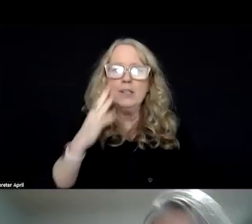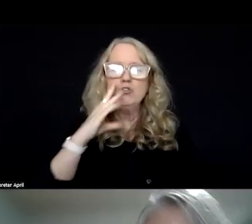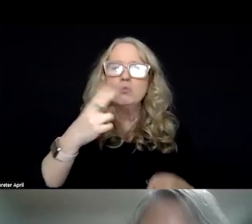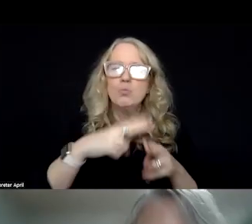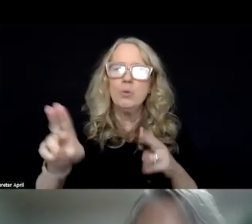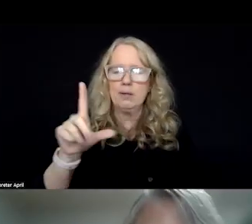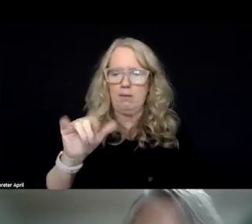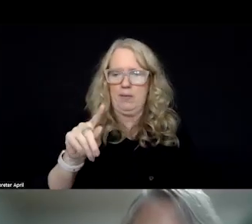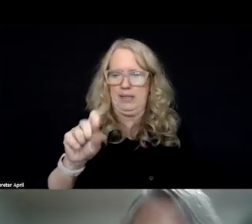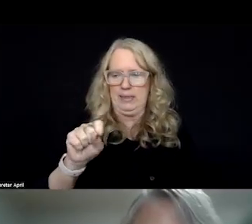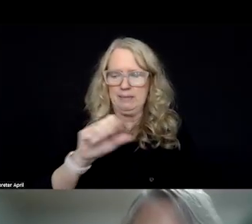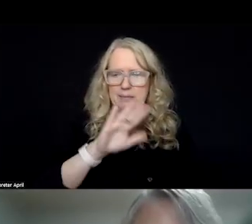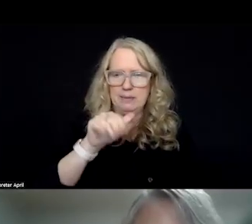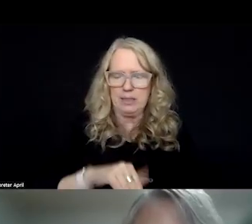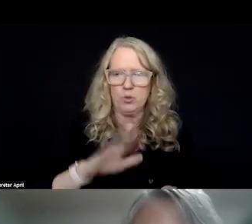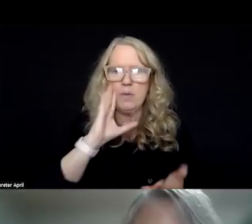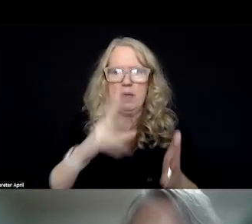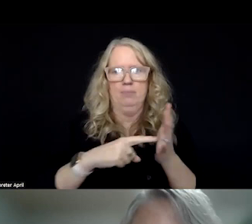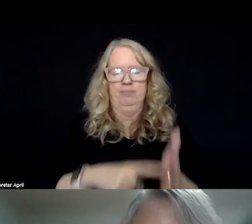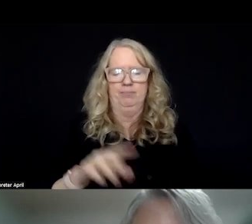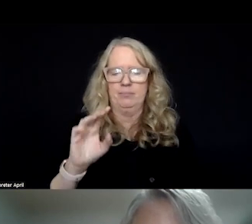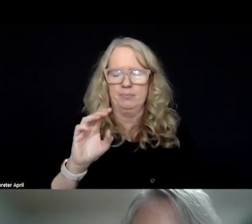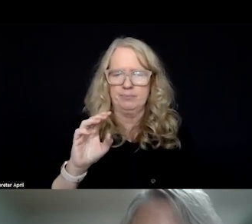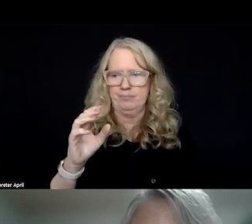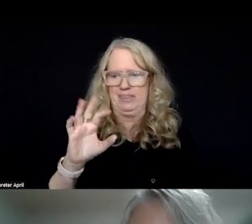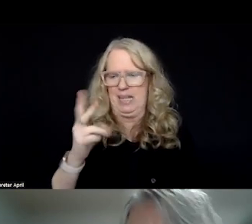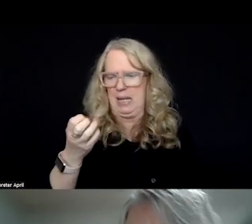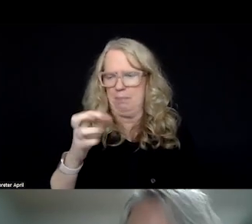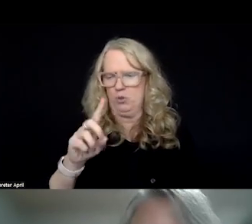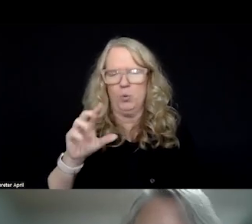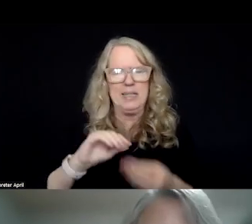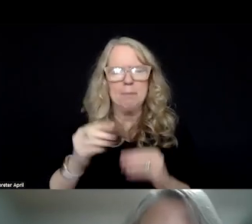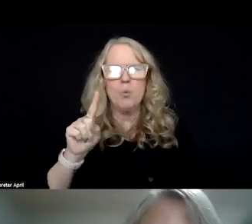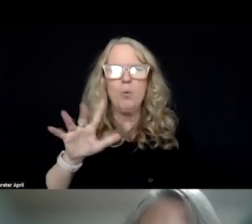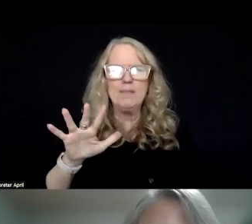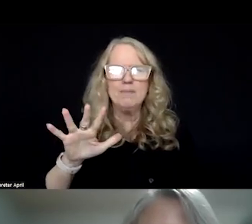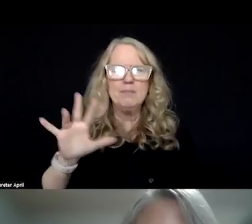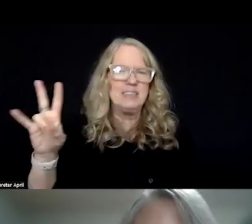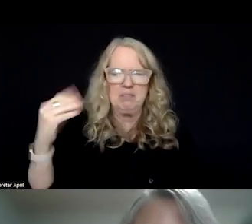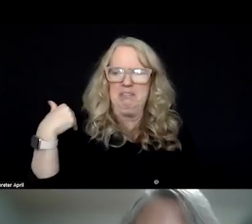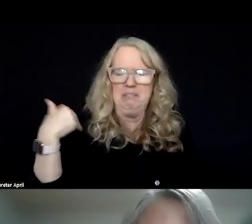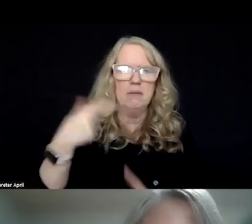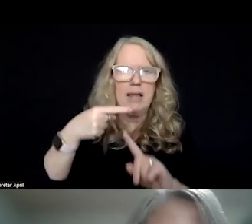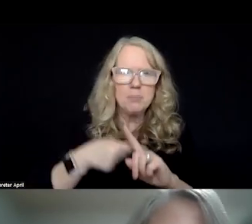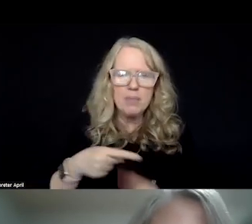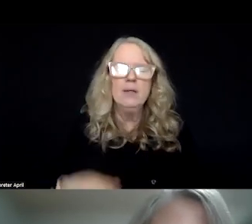LINK CENTER, WHICH WAS FEATURED IN EPISODE 157 LAST MONTH -- THIS